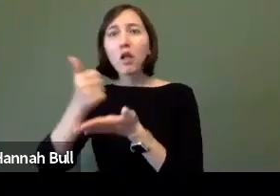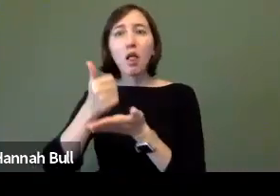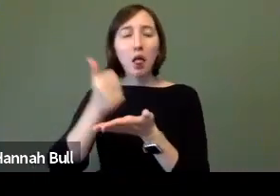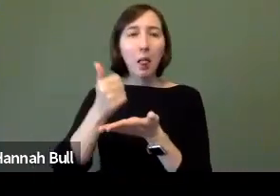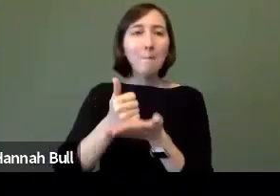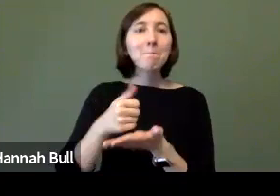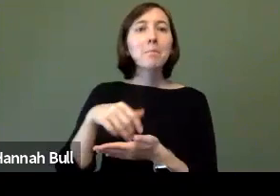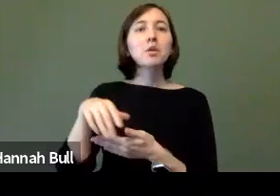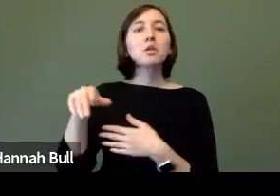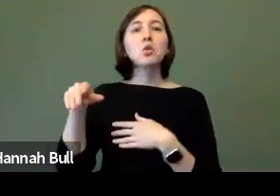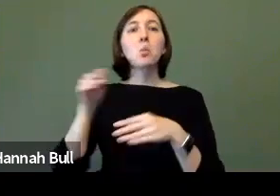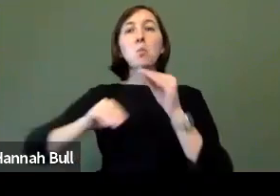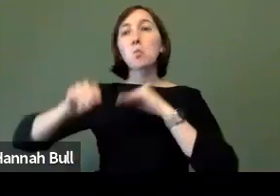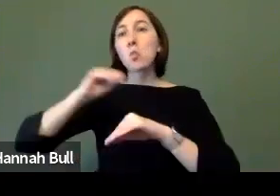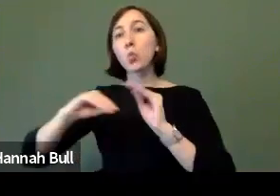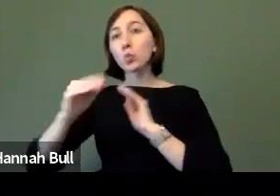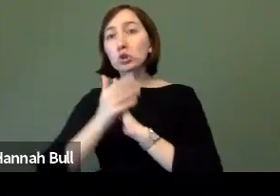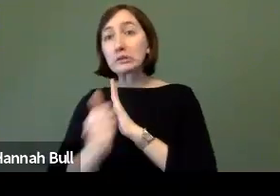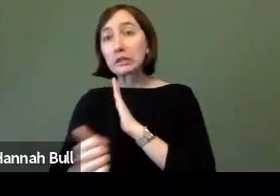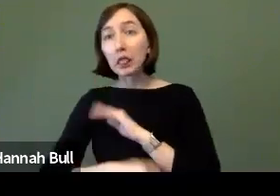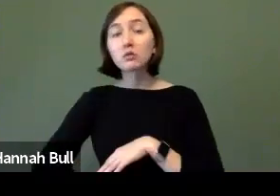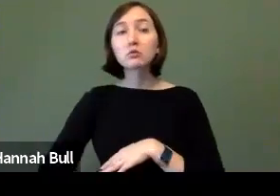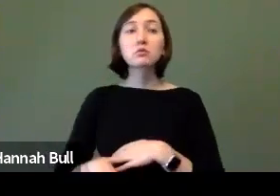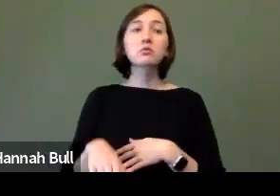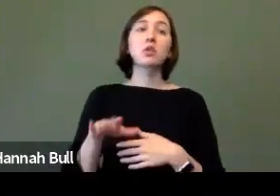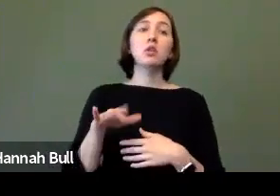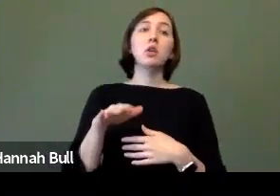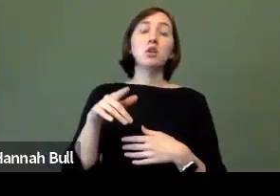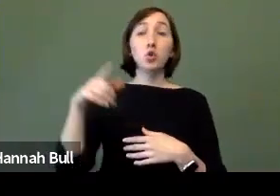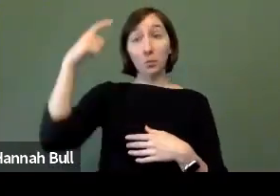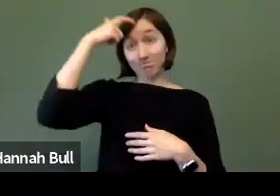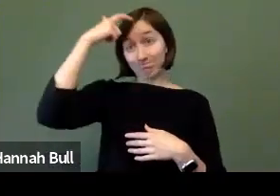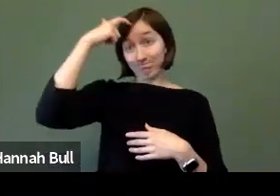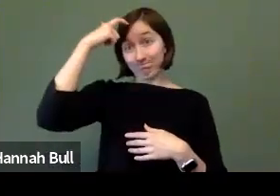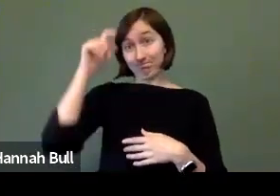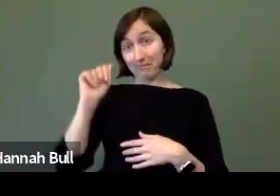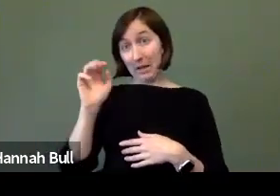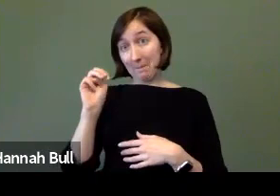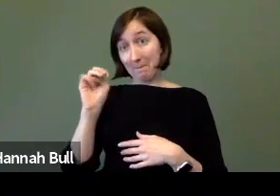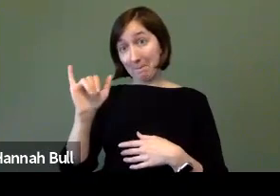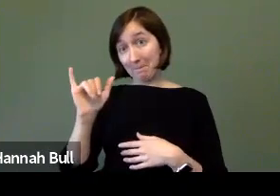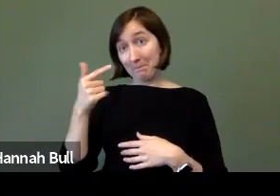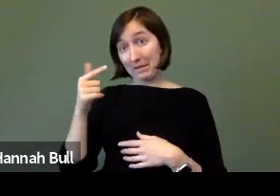It relaxes the amygdala. It can help you sleep.